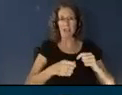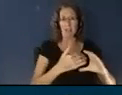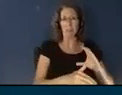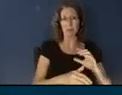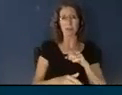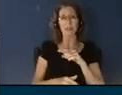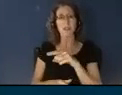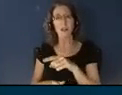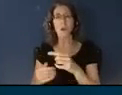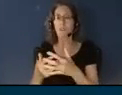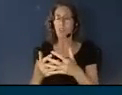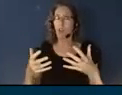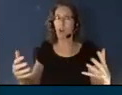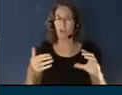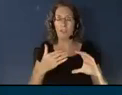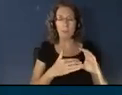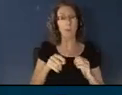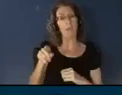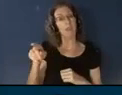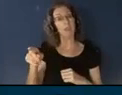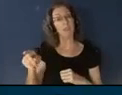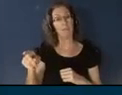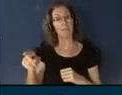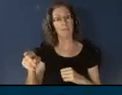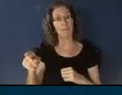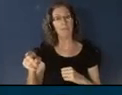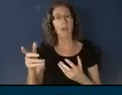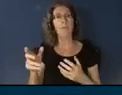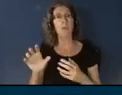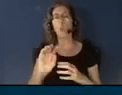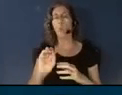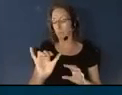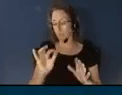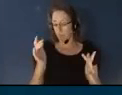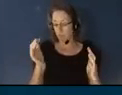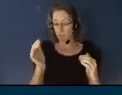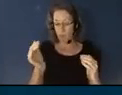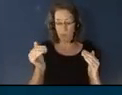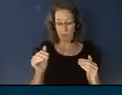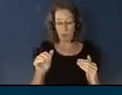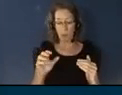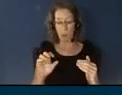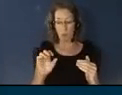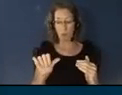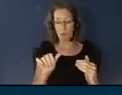we do get a lot of email but Mighty Network is and there's also speaking of spaces a space that